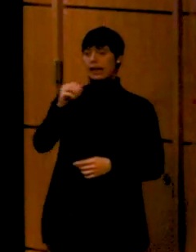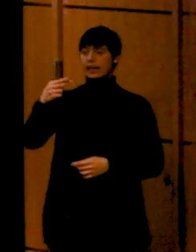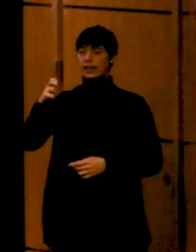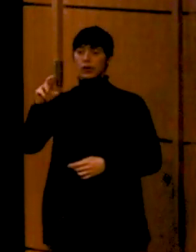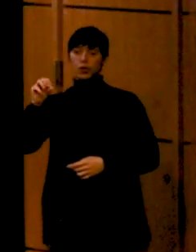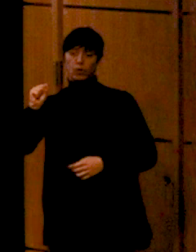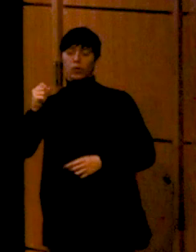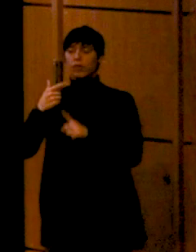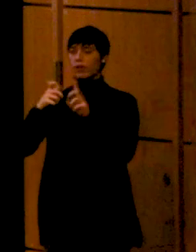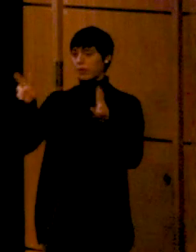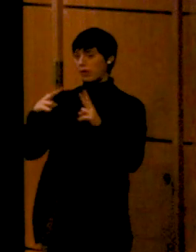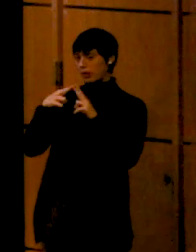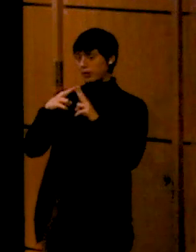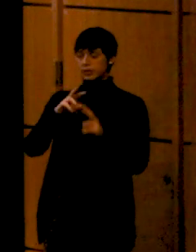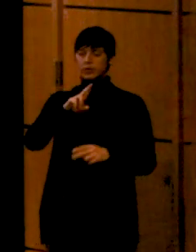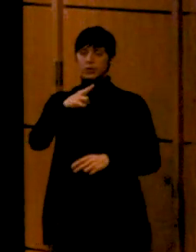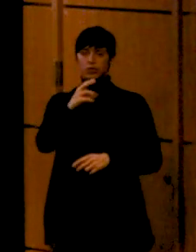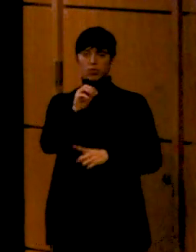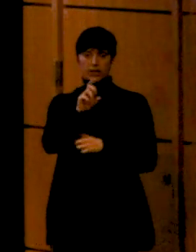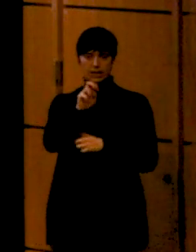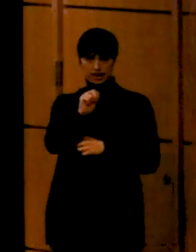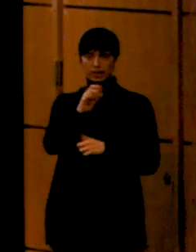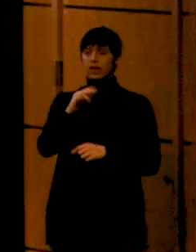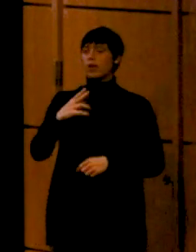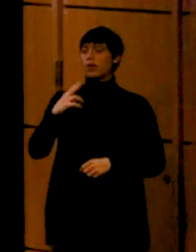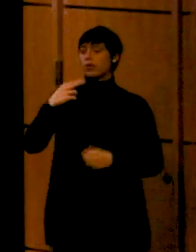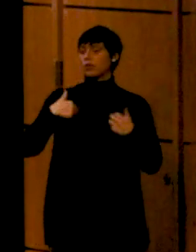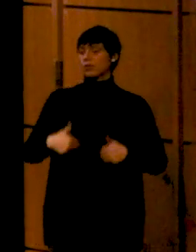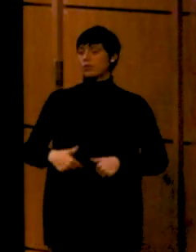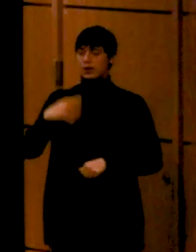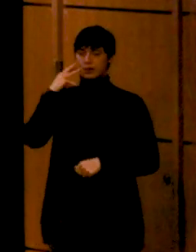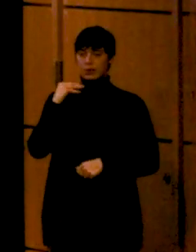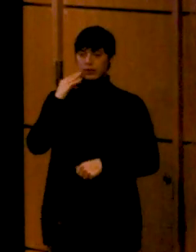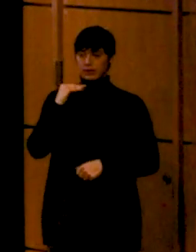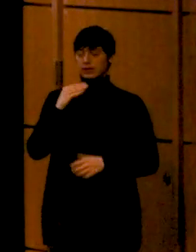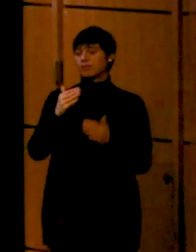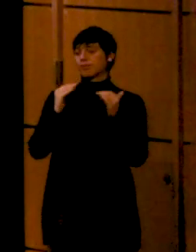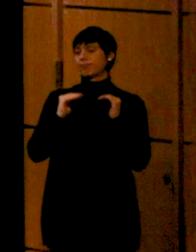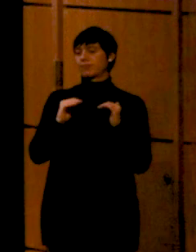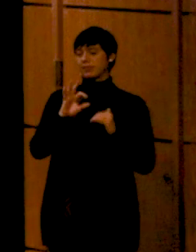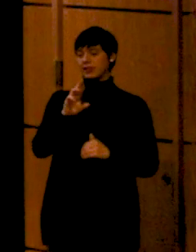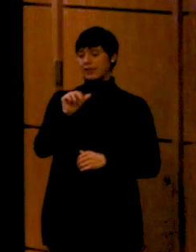Paris!", "Rodin: The Human Experience", and "Reunited: Francescuccio Ghissi's St. John